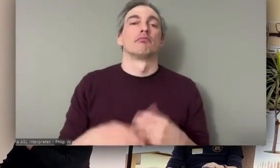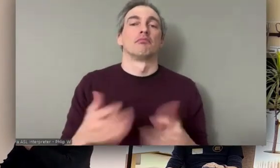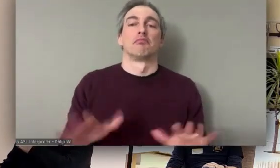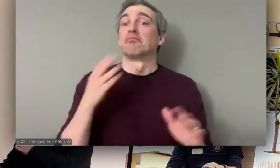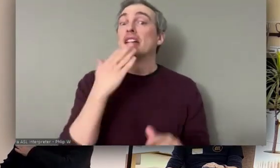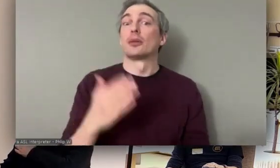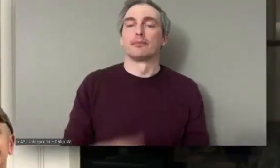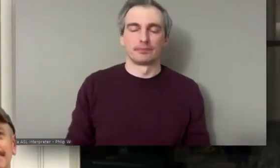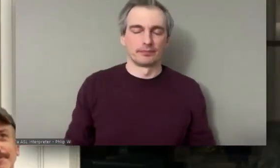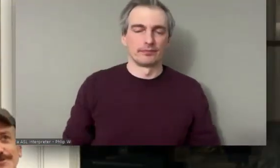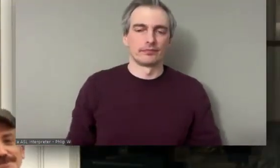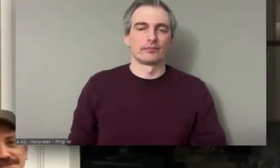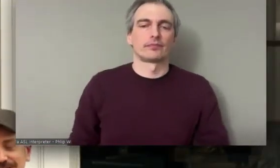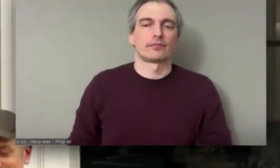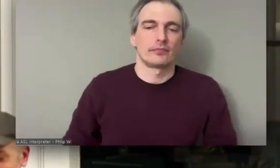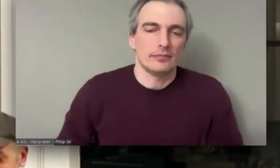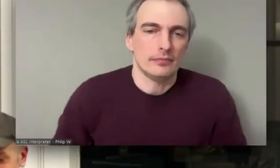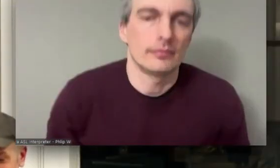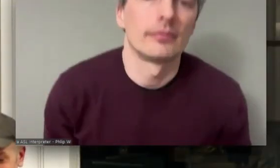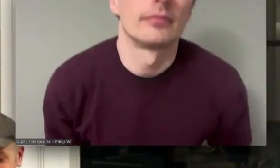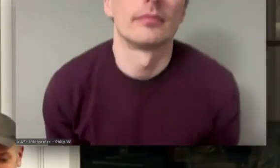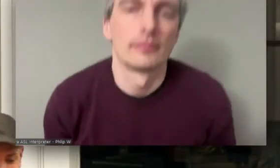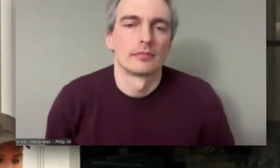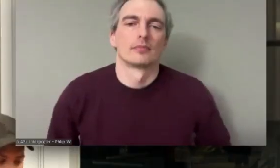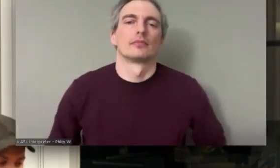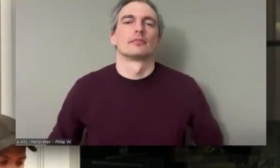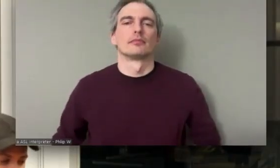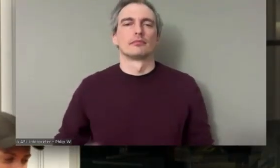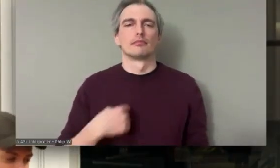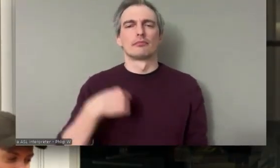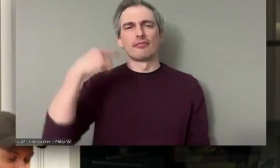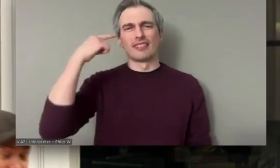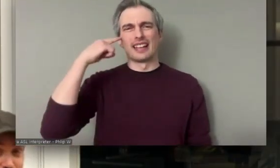Thank you. Okay. Well, I think the thing that's the most... The thing that's really takeaway